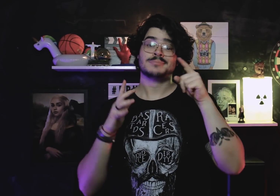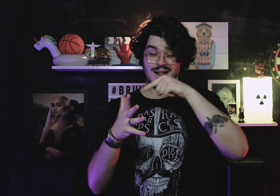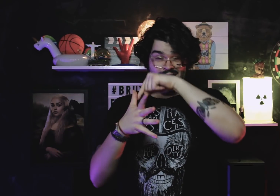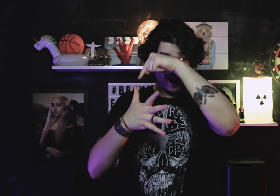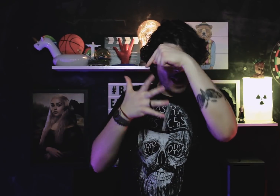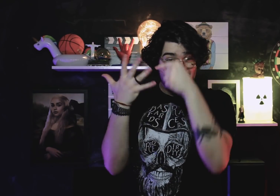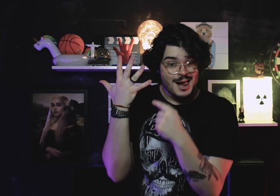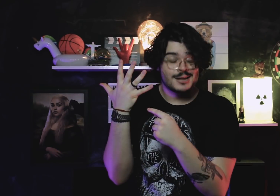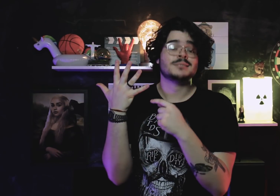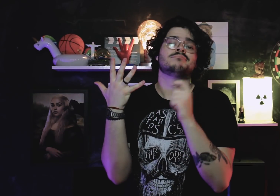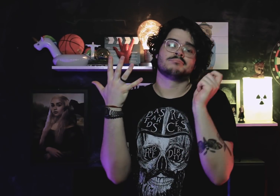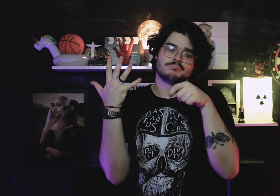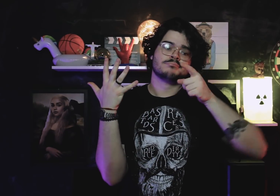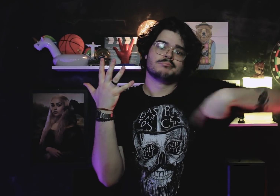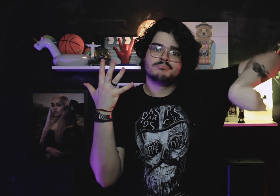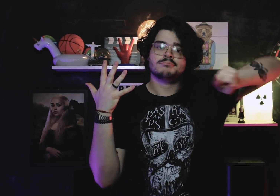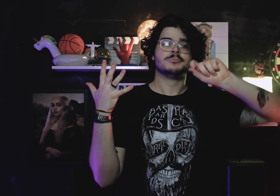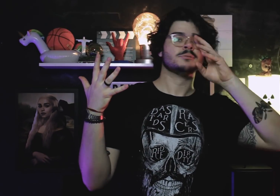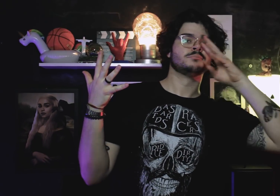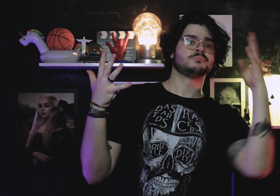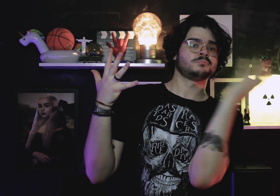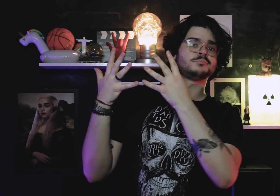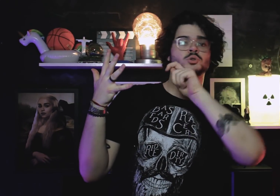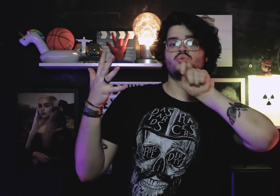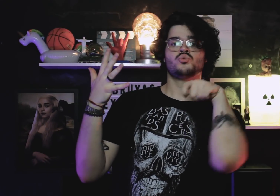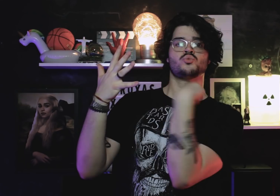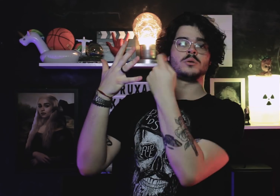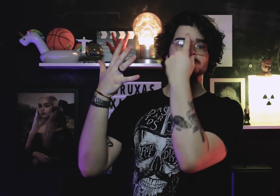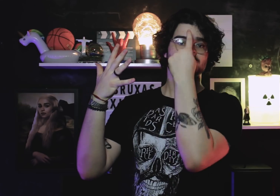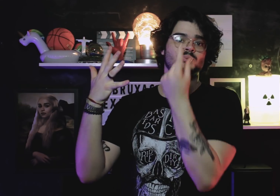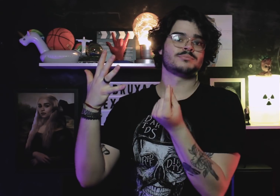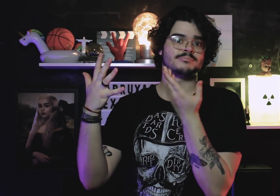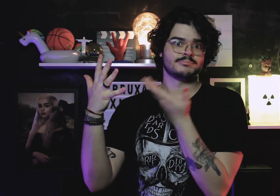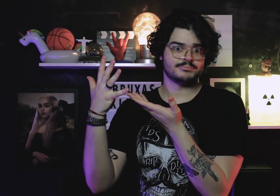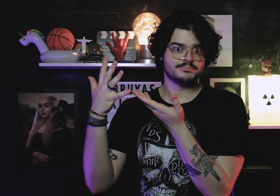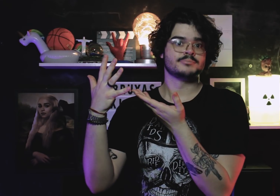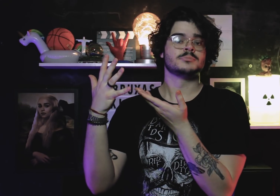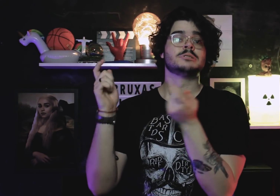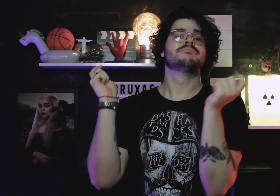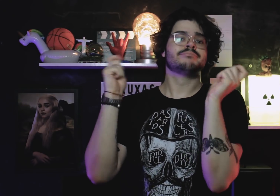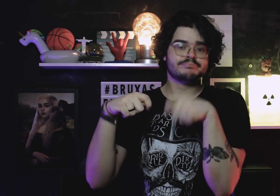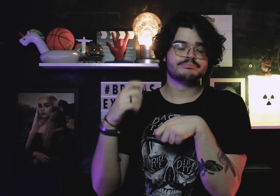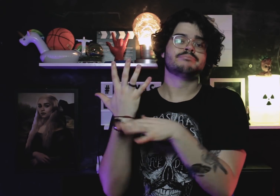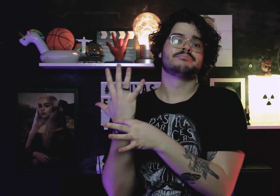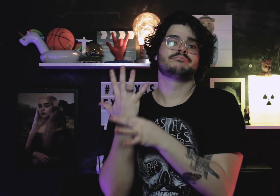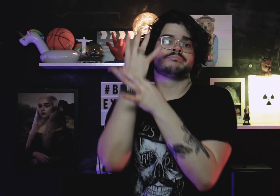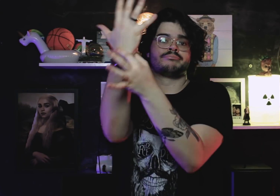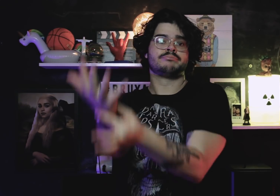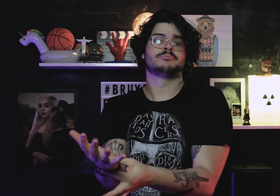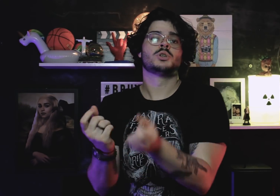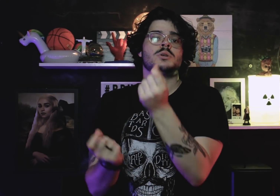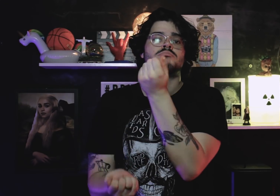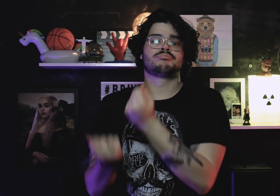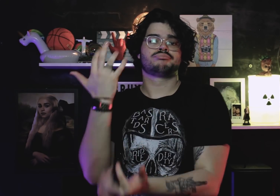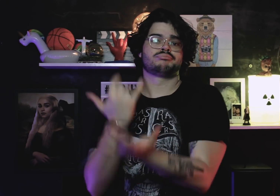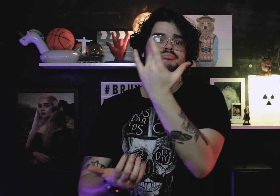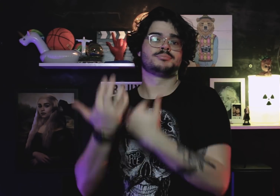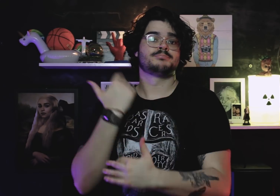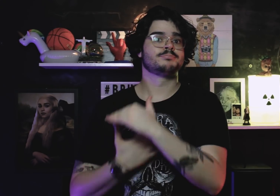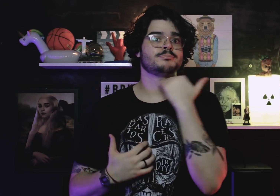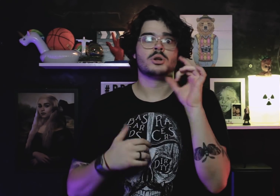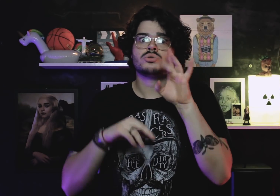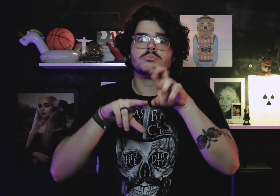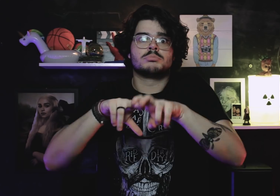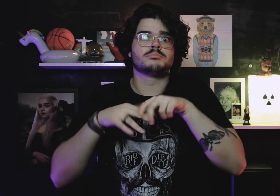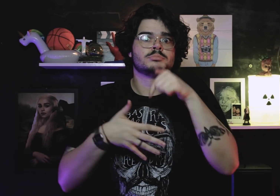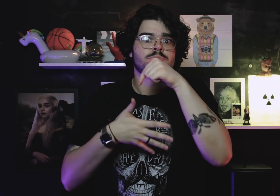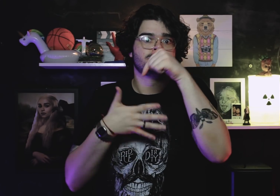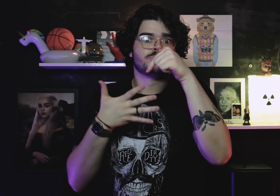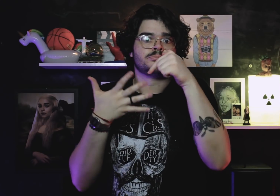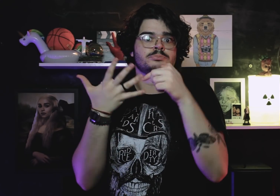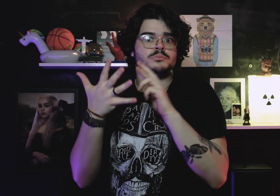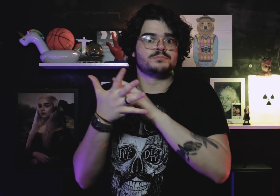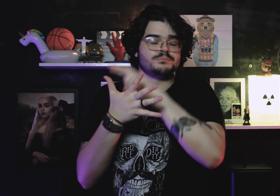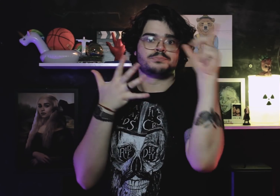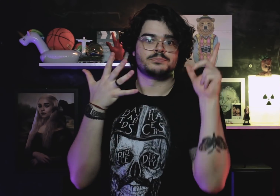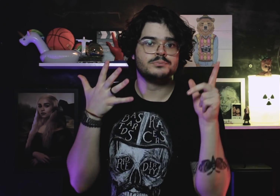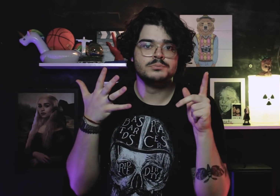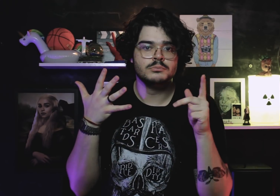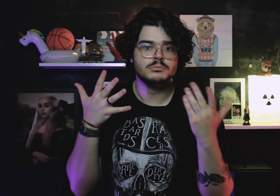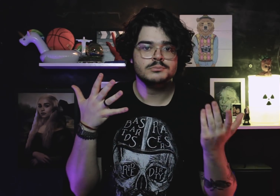They could be accused of witchcraft and taken to the stake because of it.